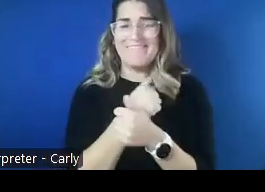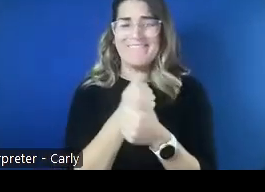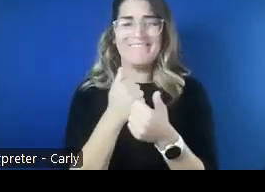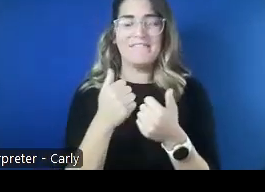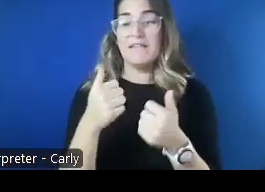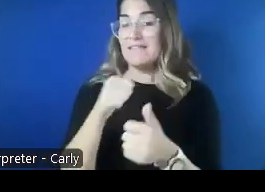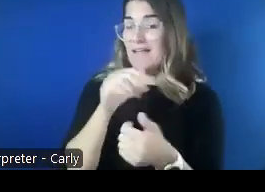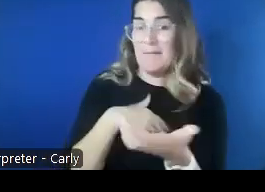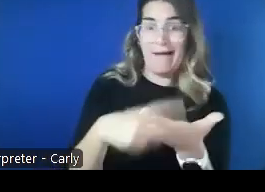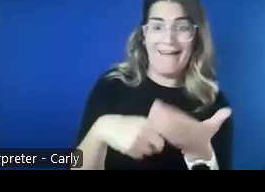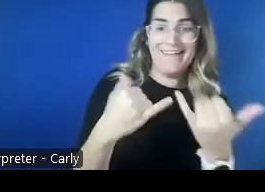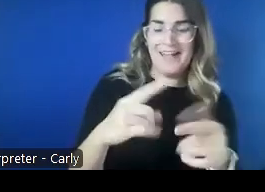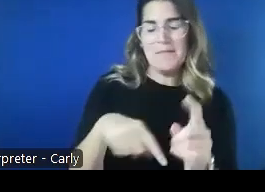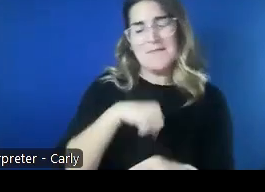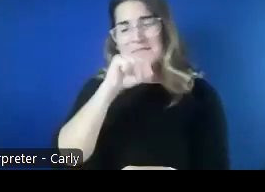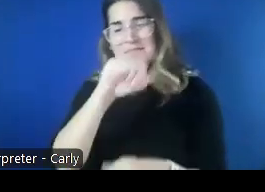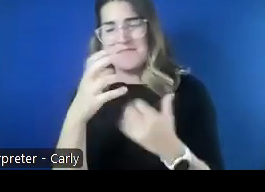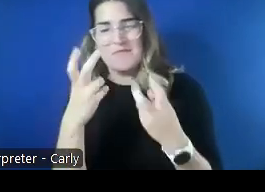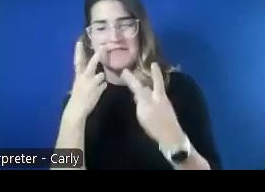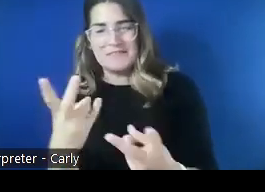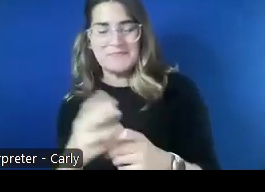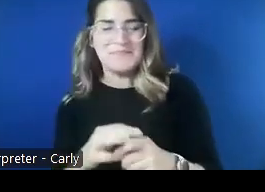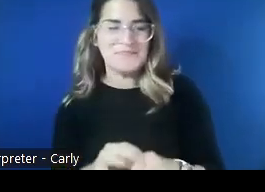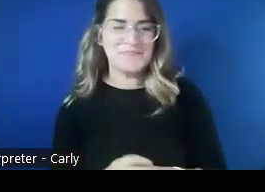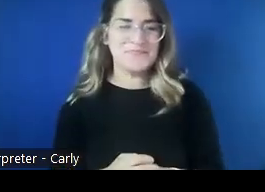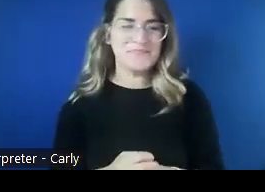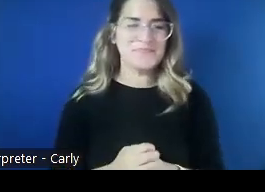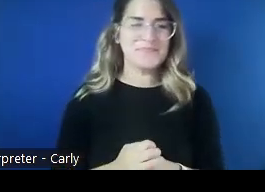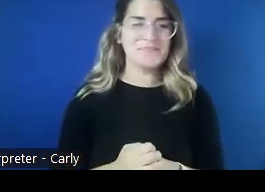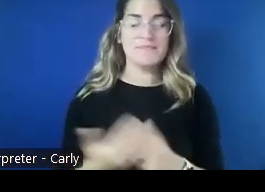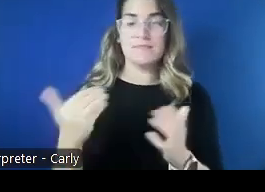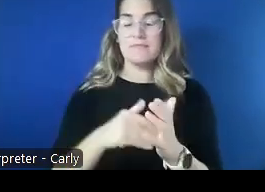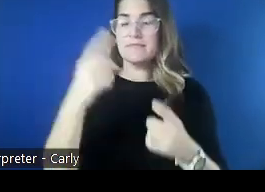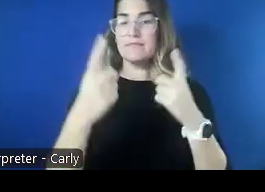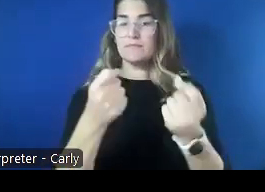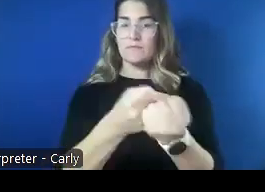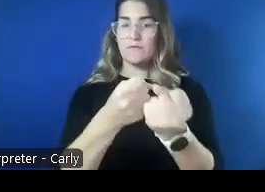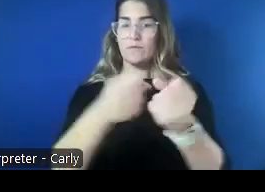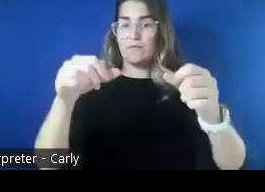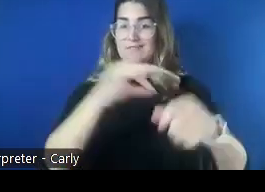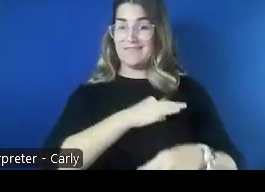about today and then when we think about uh again supporting staff we have implemented reflective